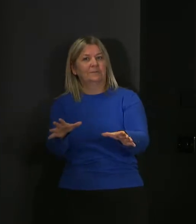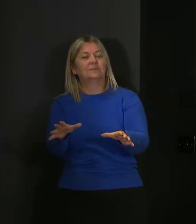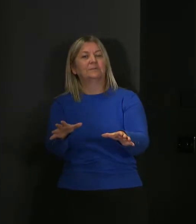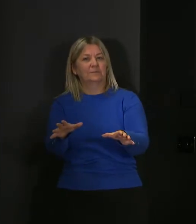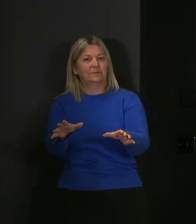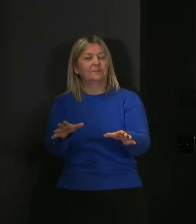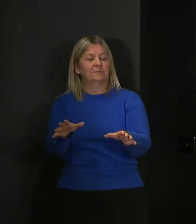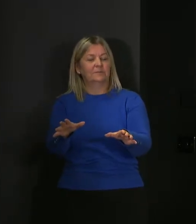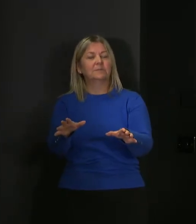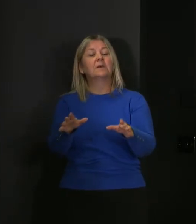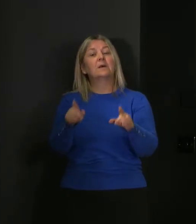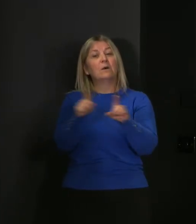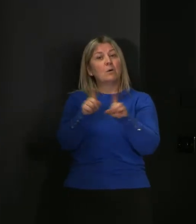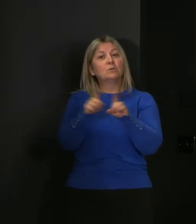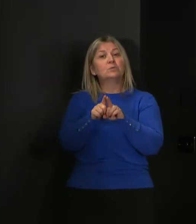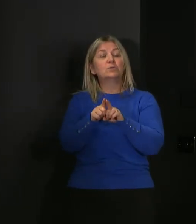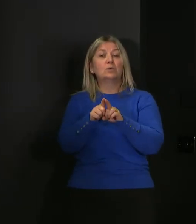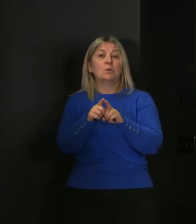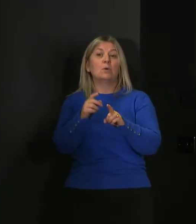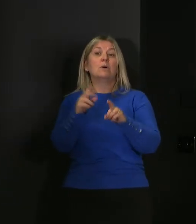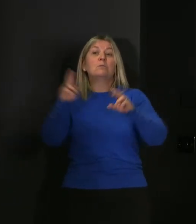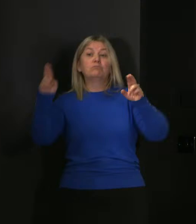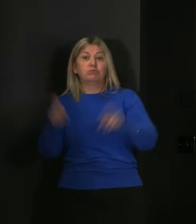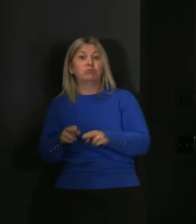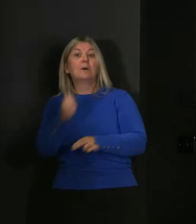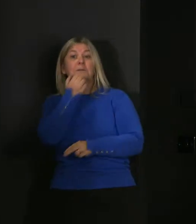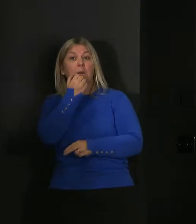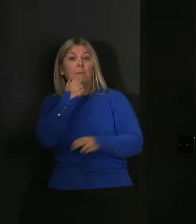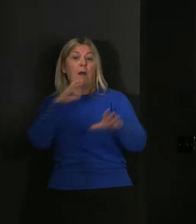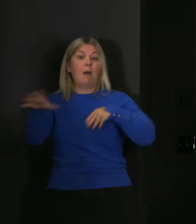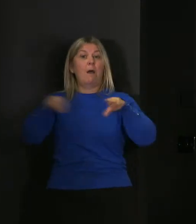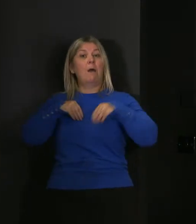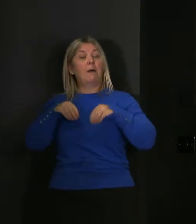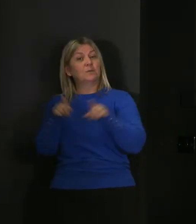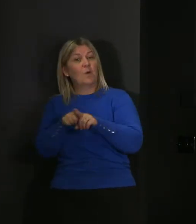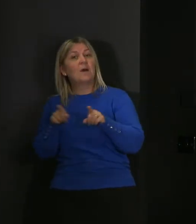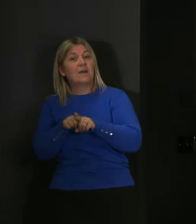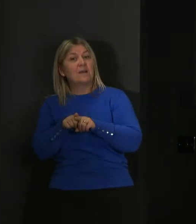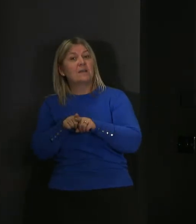you get a reduction in the number of cases that you have in circulation at that point in time.